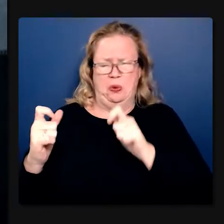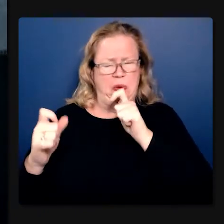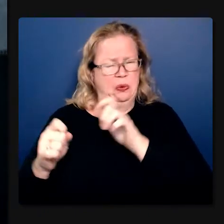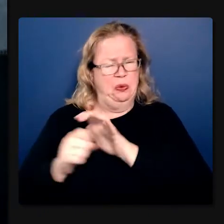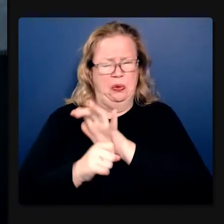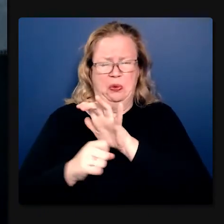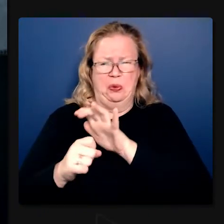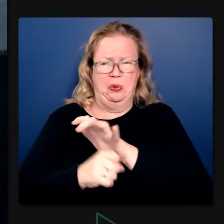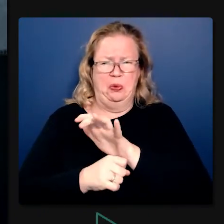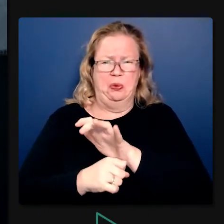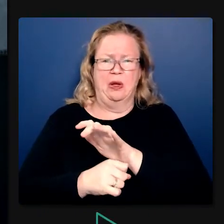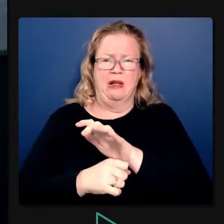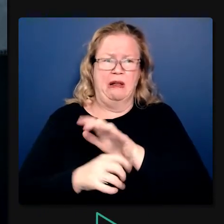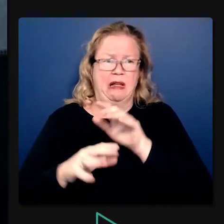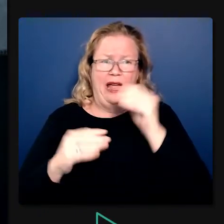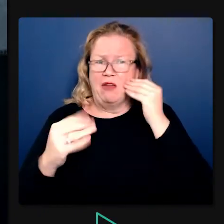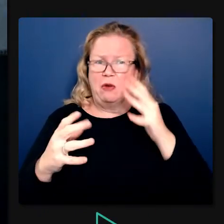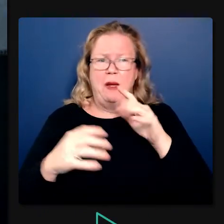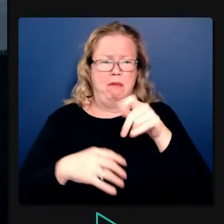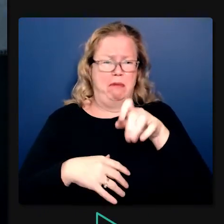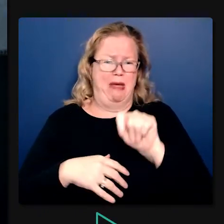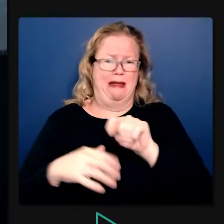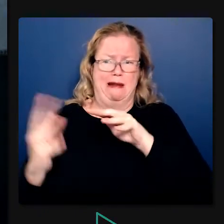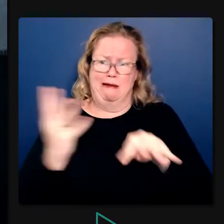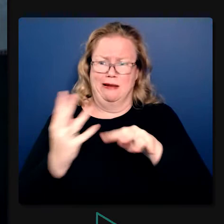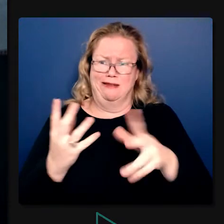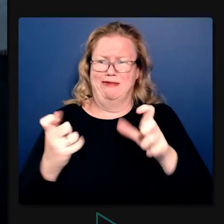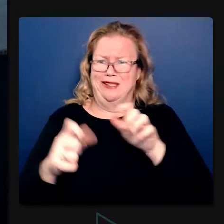in order to send packets fast enough, to support streaming.